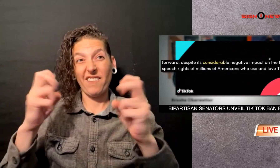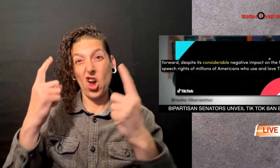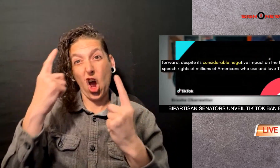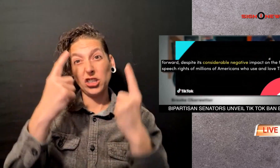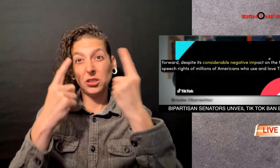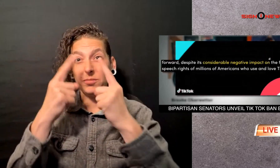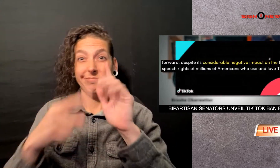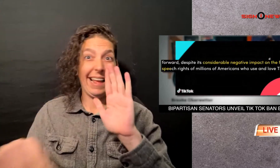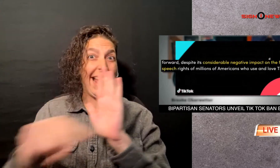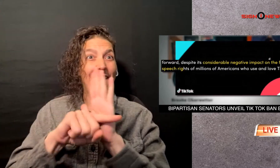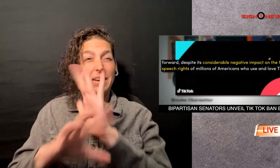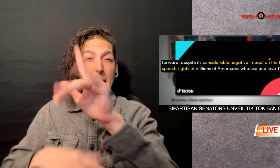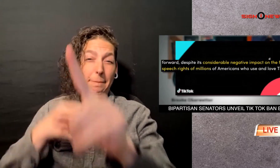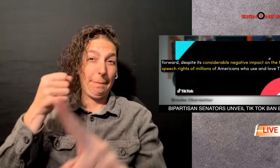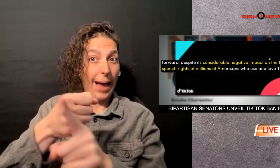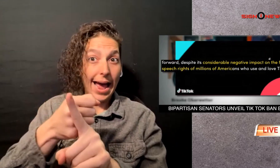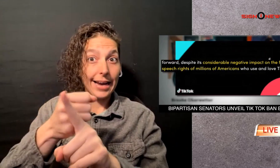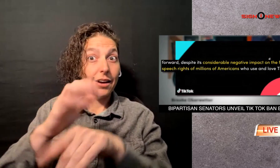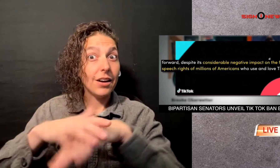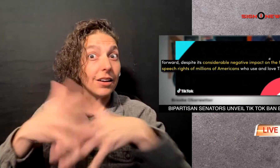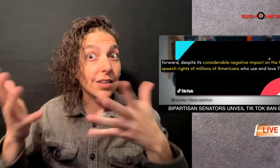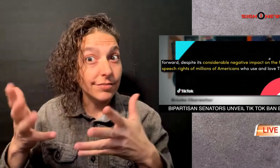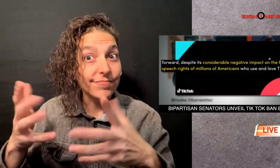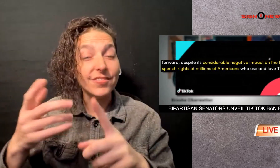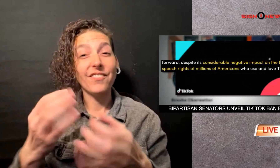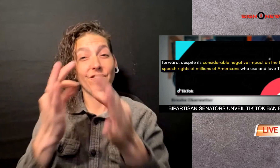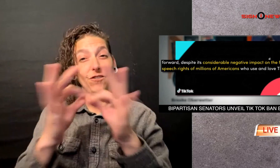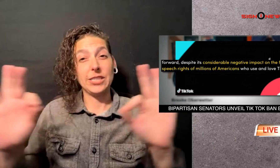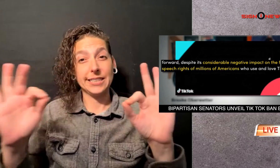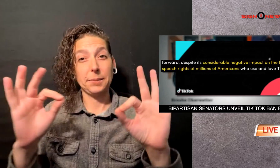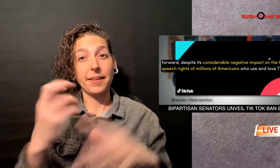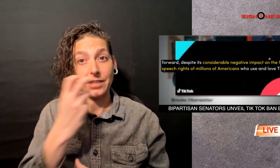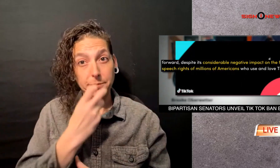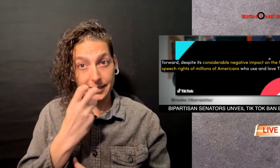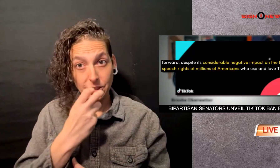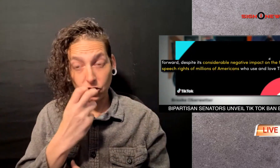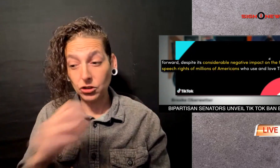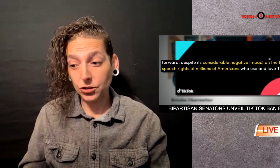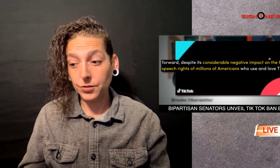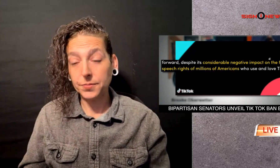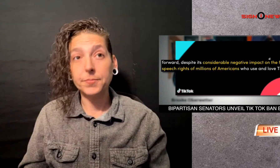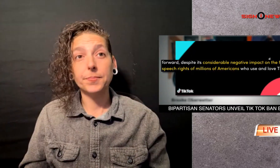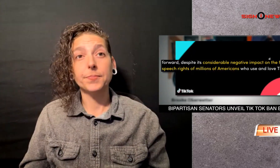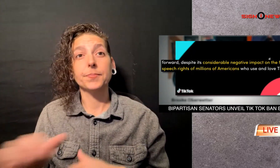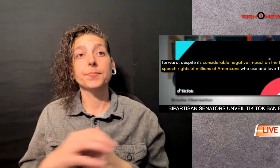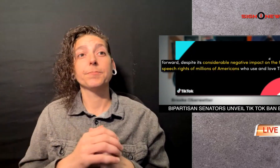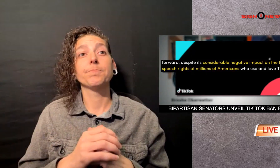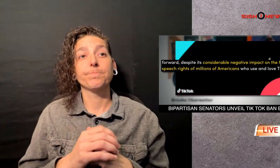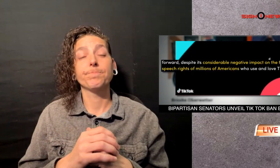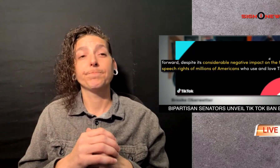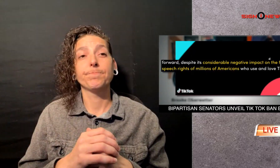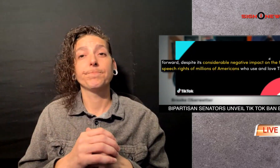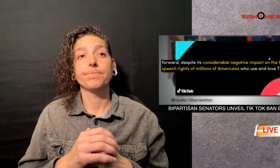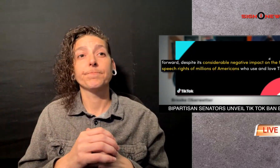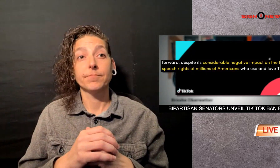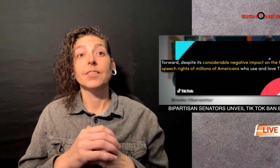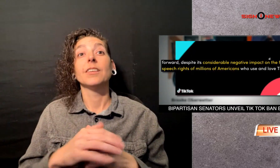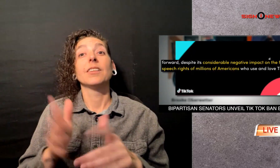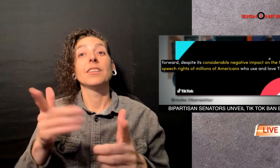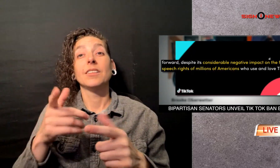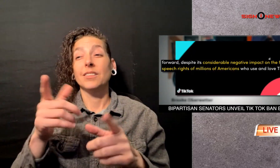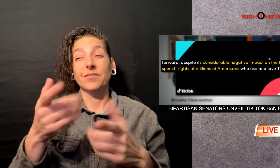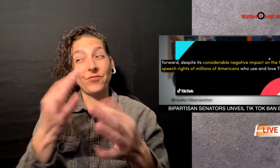a considerable negative impact on the free-speech rights of millions of Americans